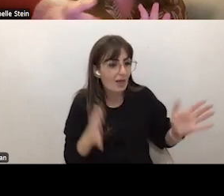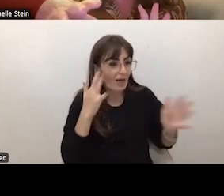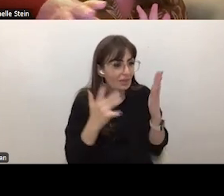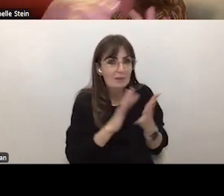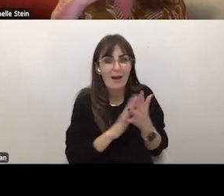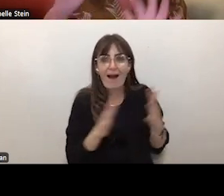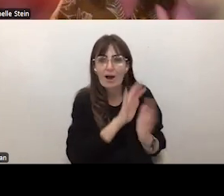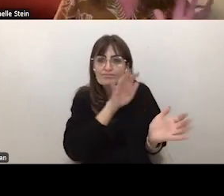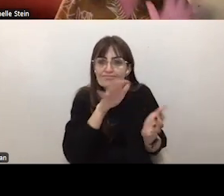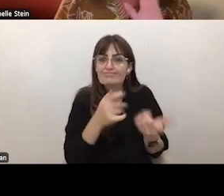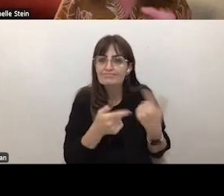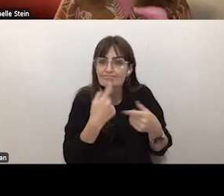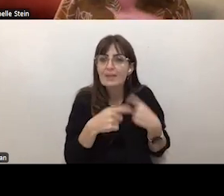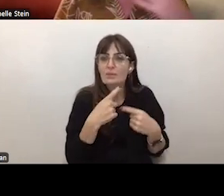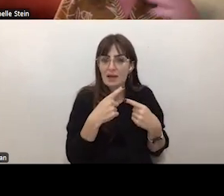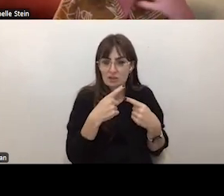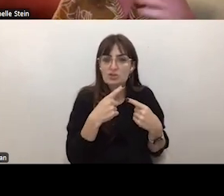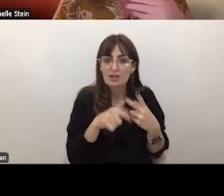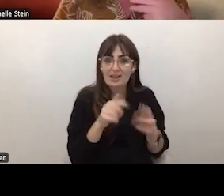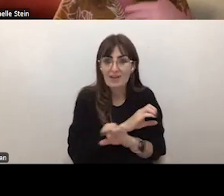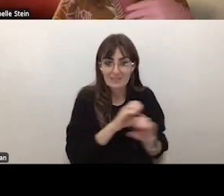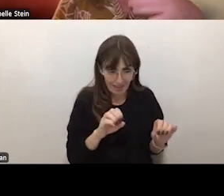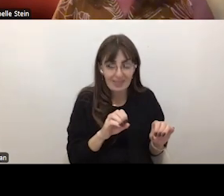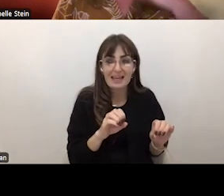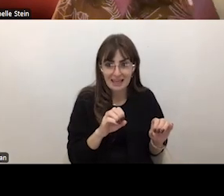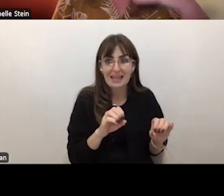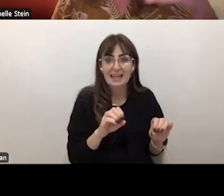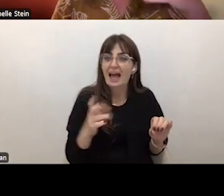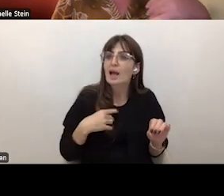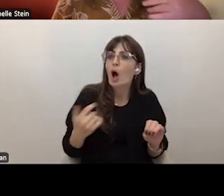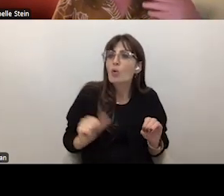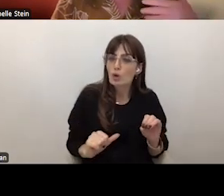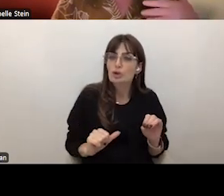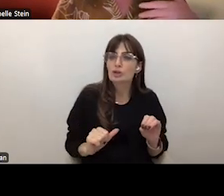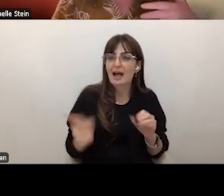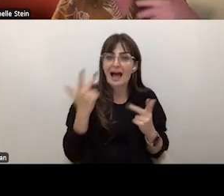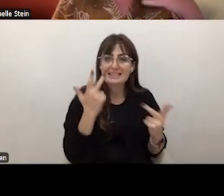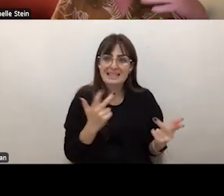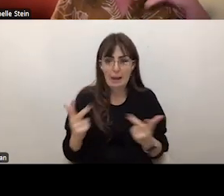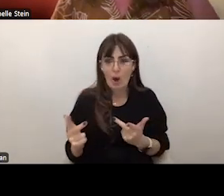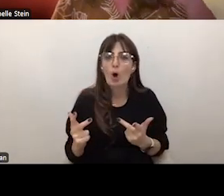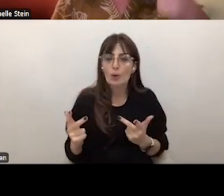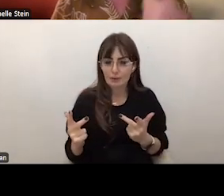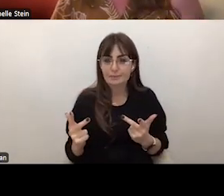collect data if you have nothing. And as I said, I use it as the demo to talk about how we analyse